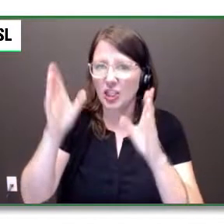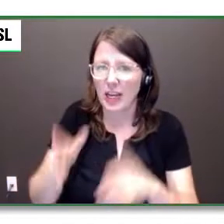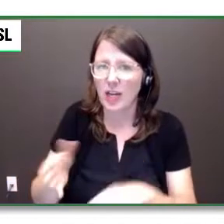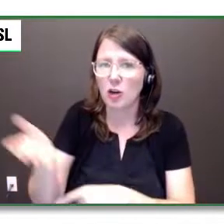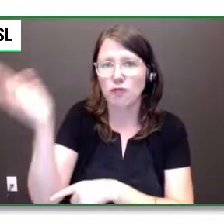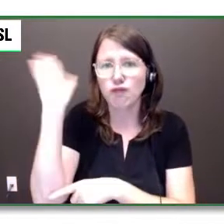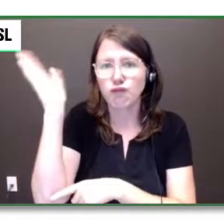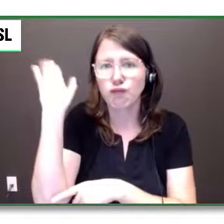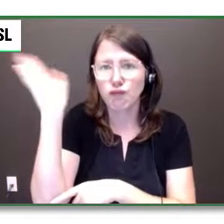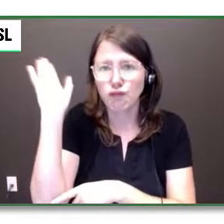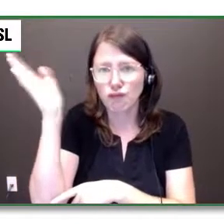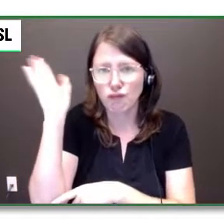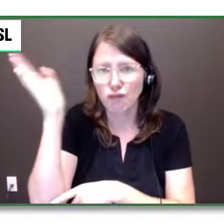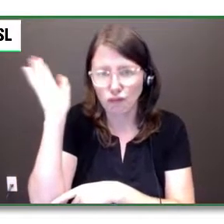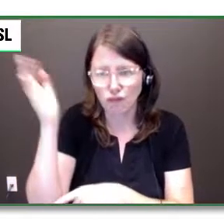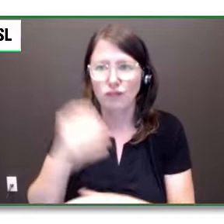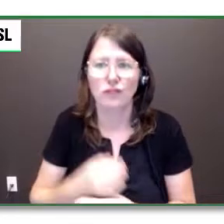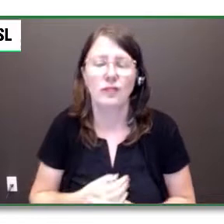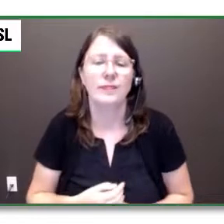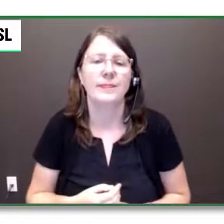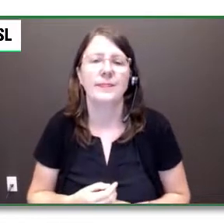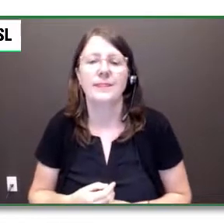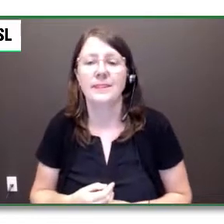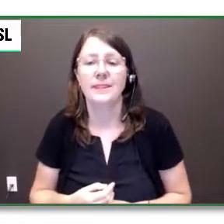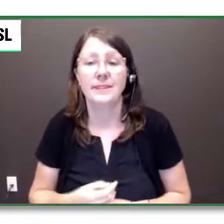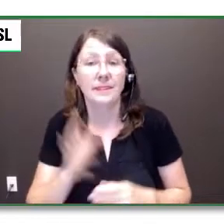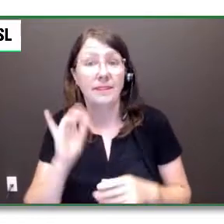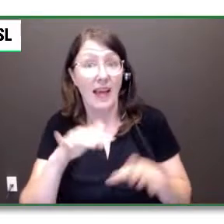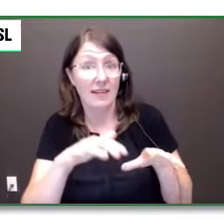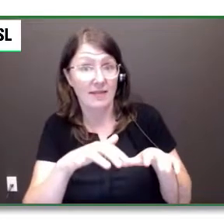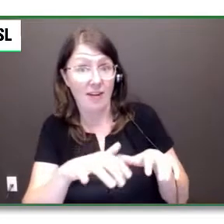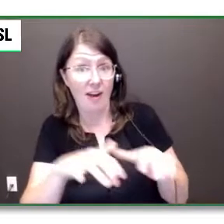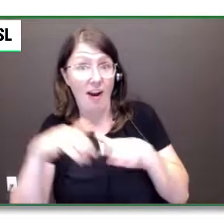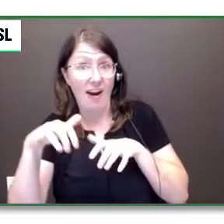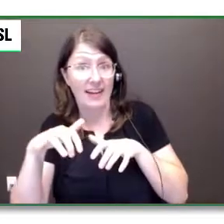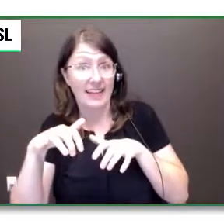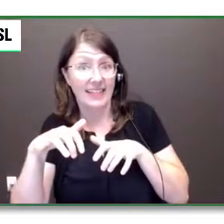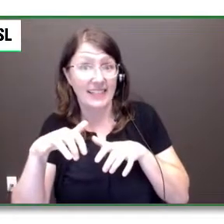This um audience doesn't need to be sold on the idea that you know there's so